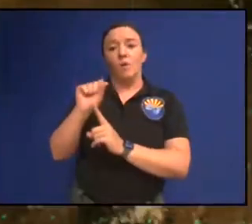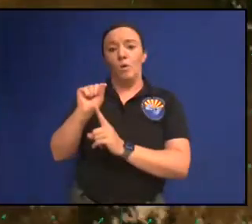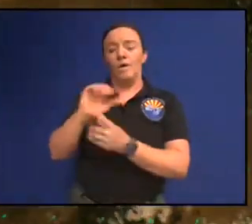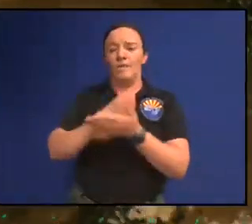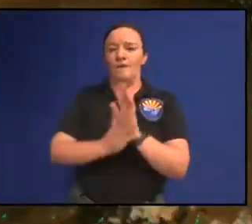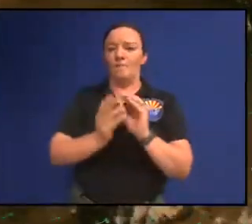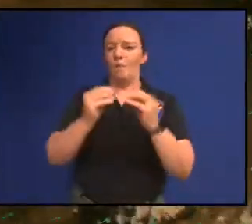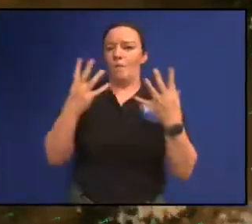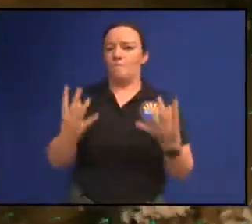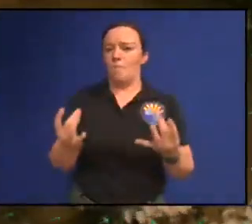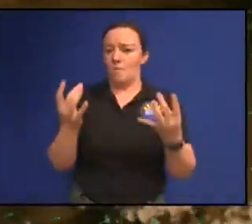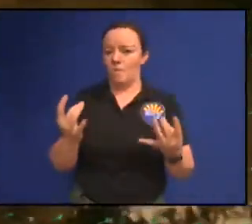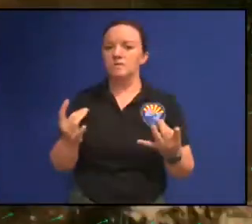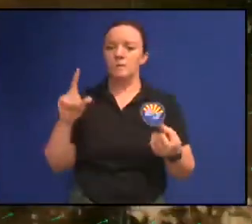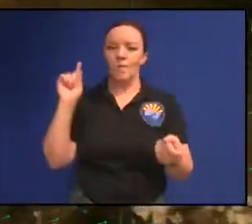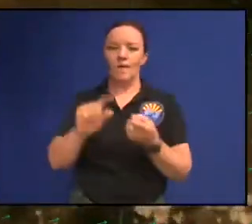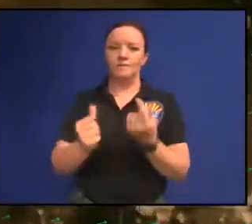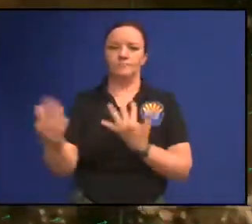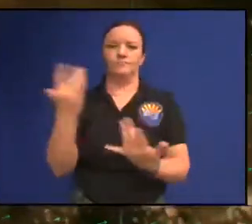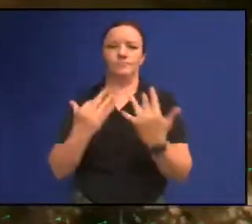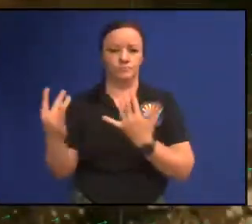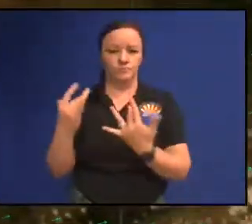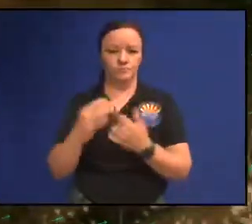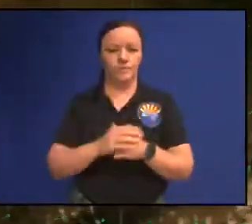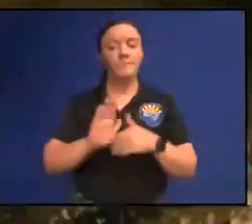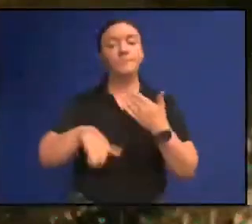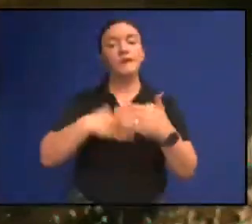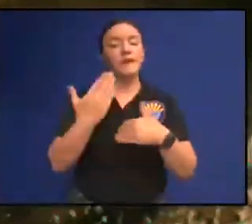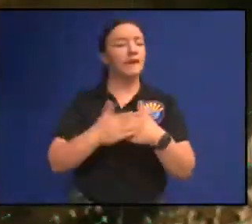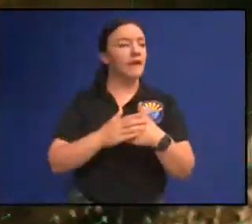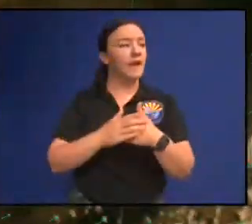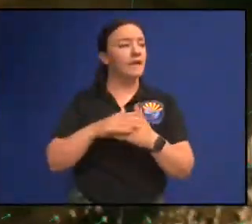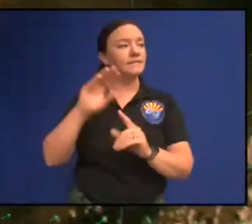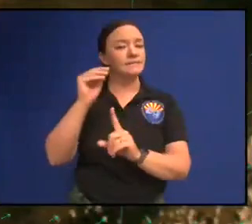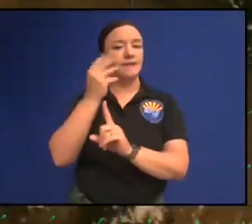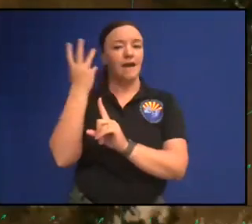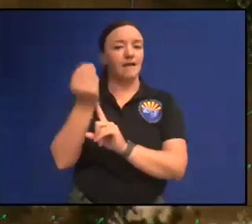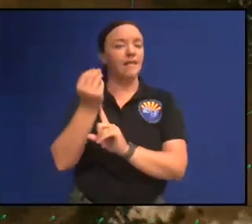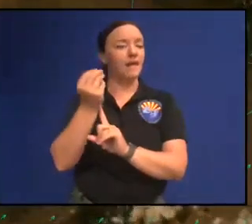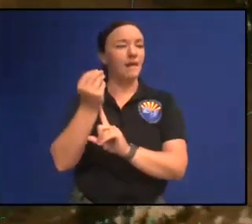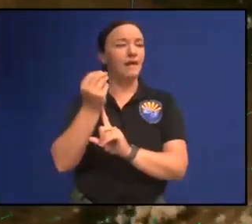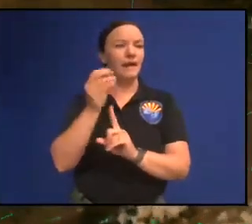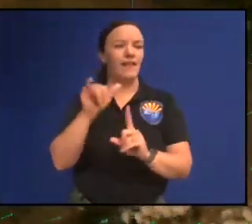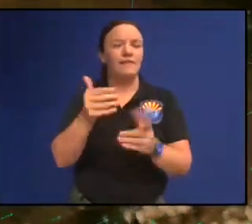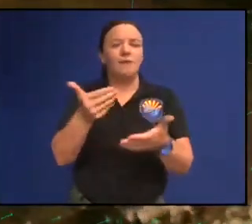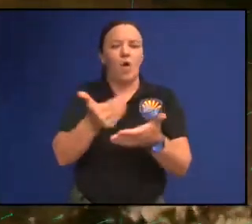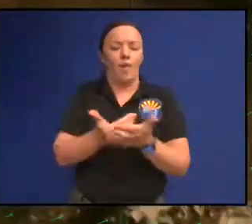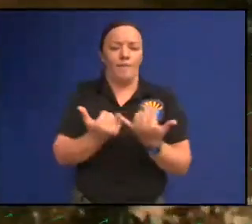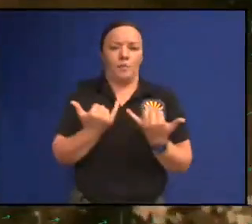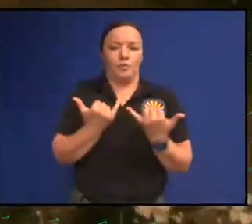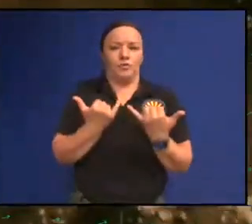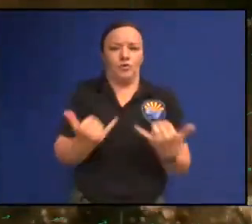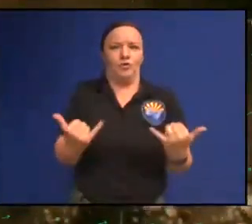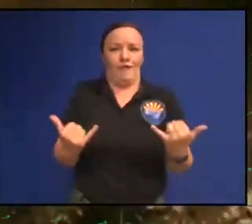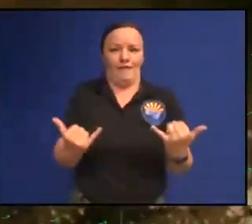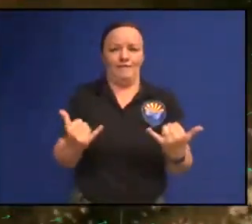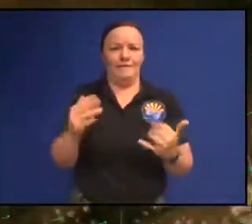THIS ONE HERE IS ALMOST CURRENT. I GRABBED THIS ABOUT 30 MINUTES AGO AND THIS IS WHAT IS ONGOING PRETTY MUCH RIGHT NOW.